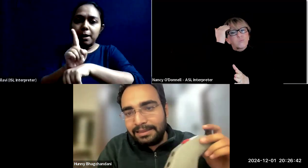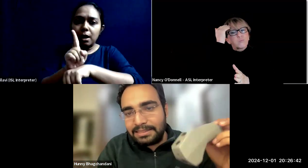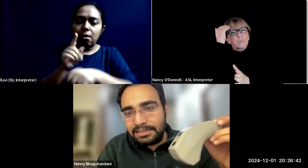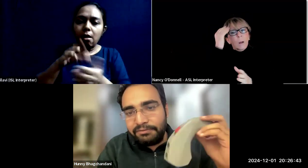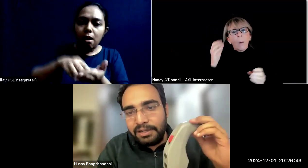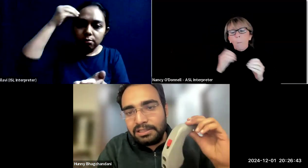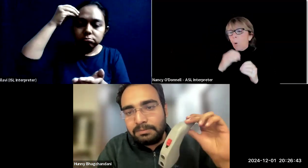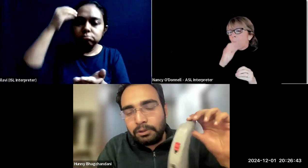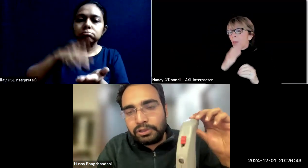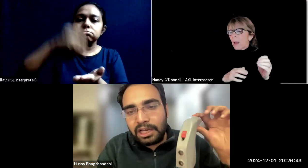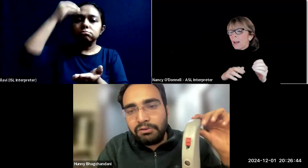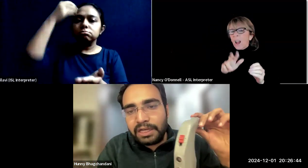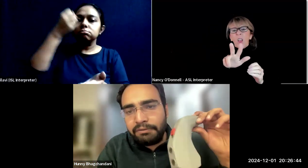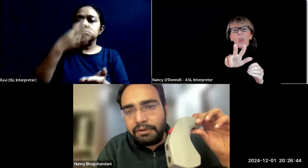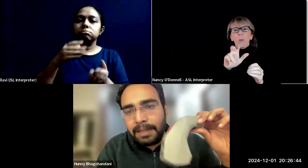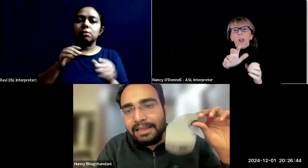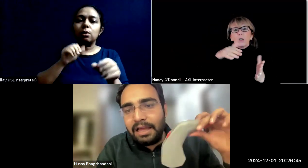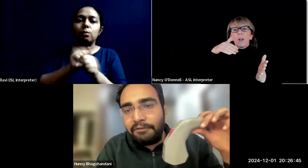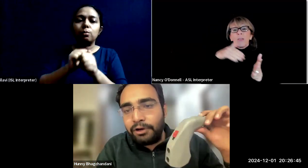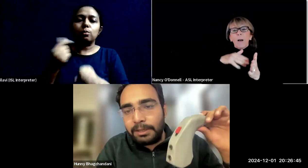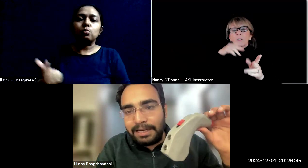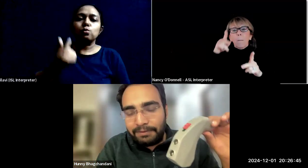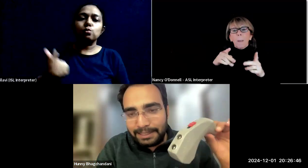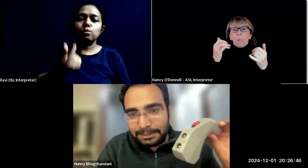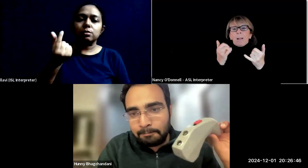And this is the world's most innovative and the affordable device.